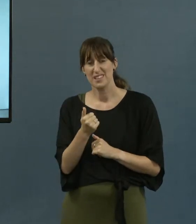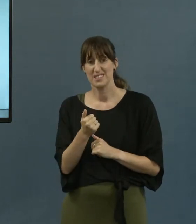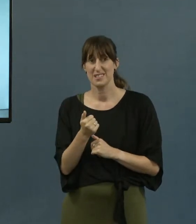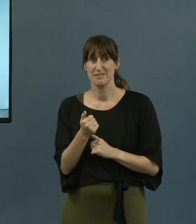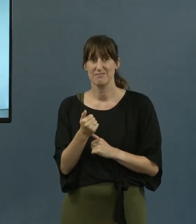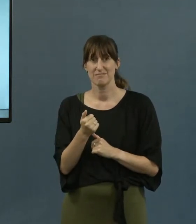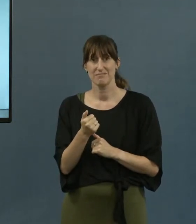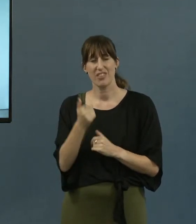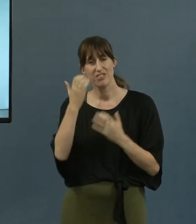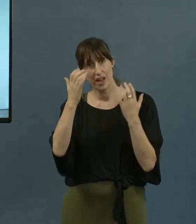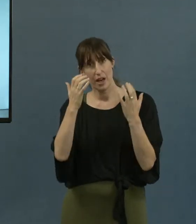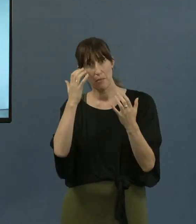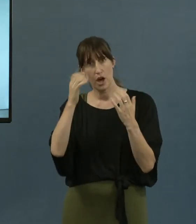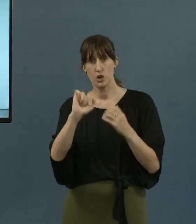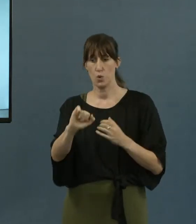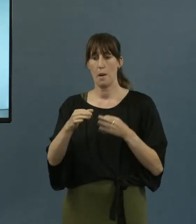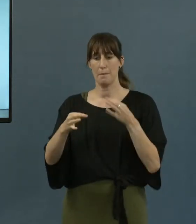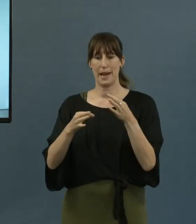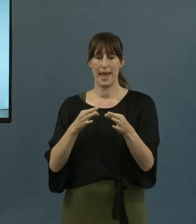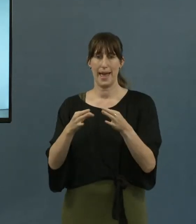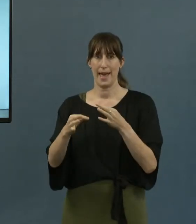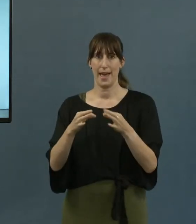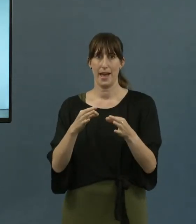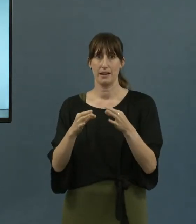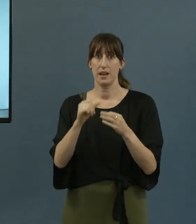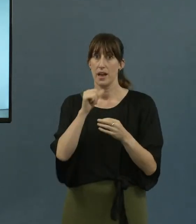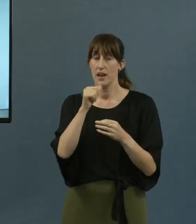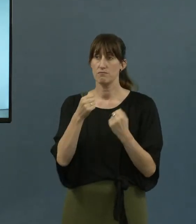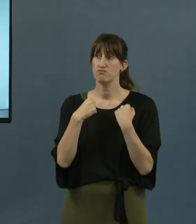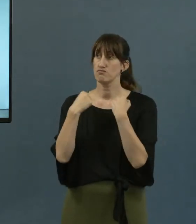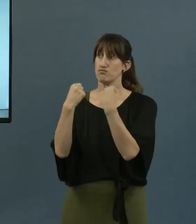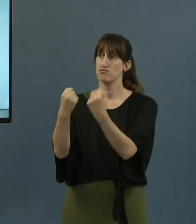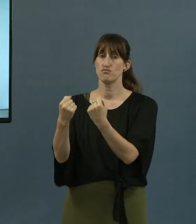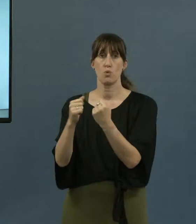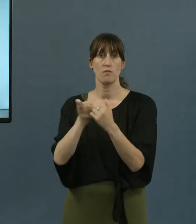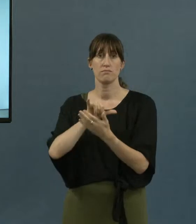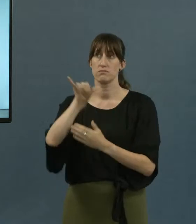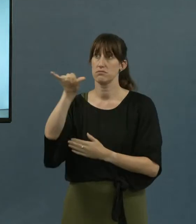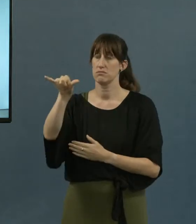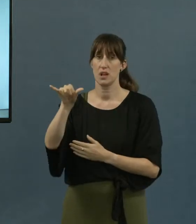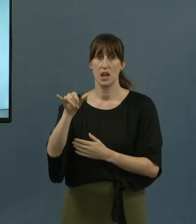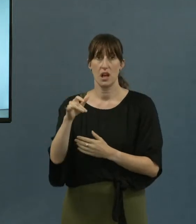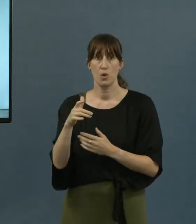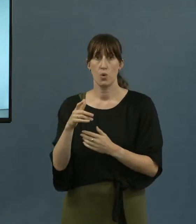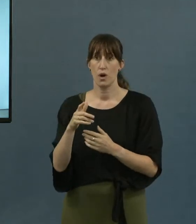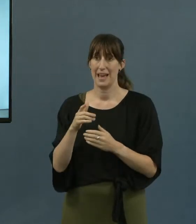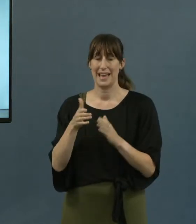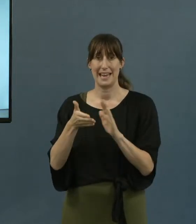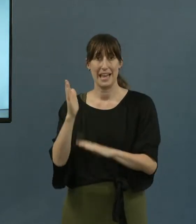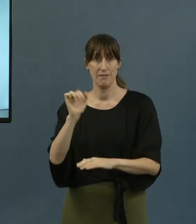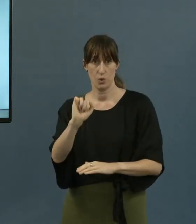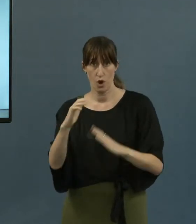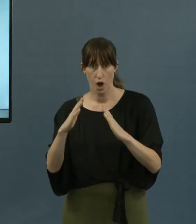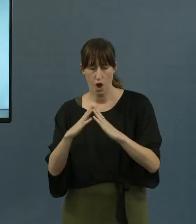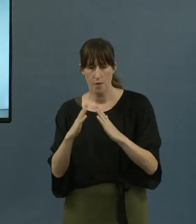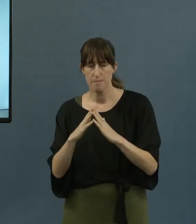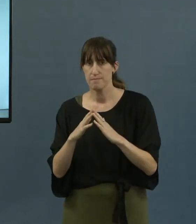people to scr what plans they